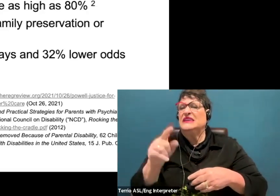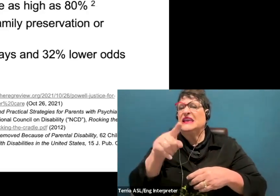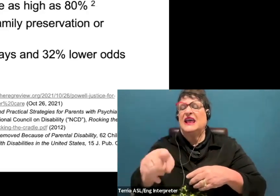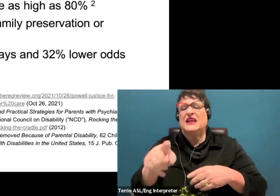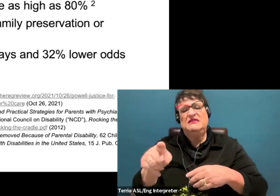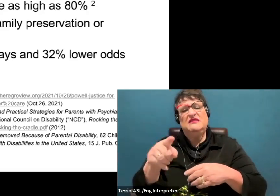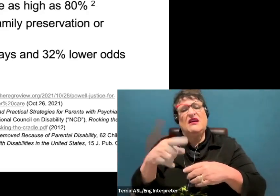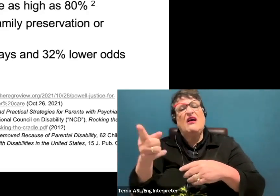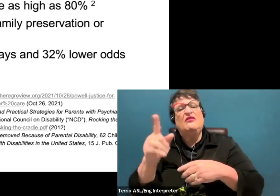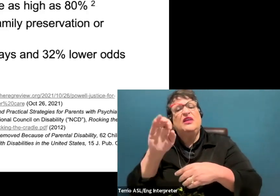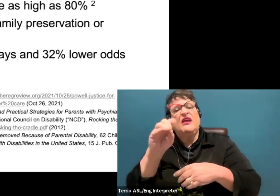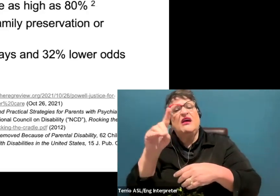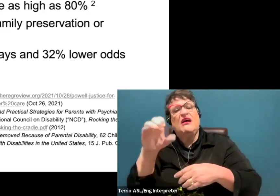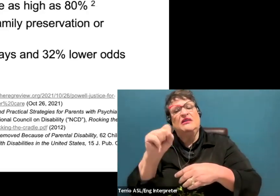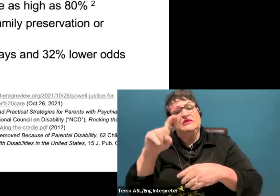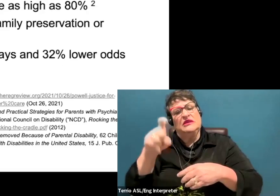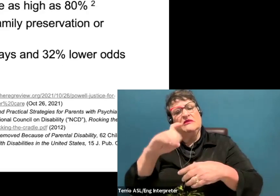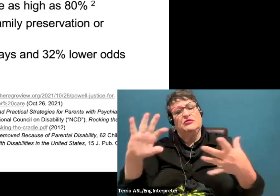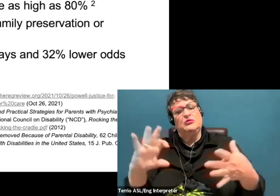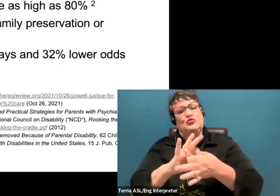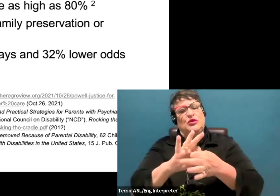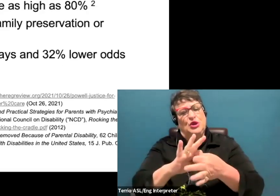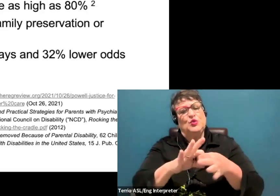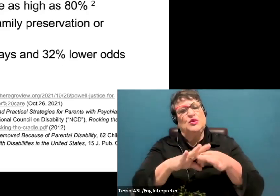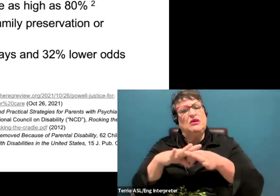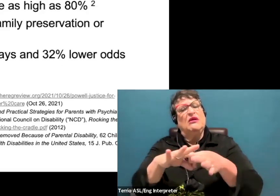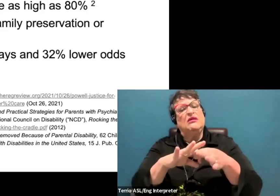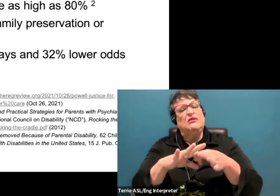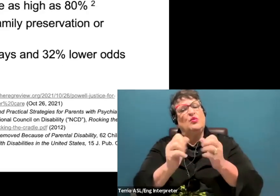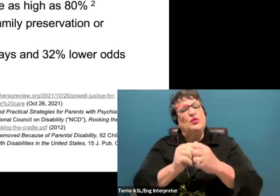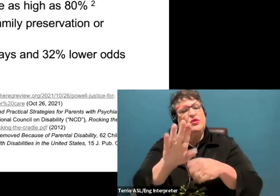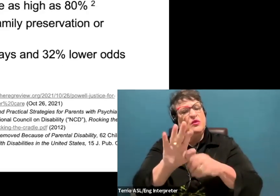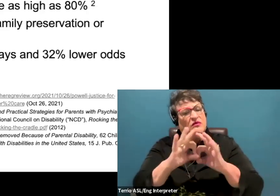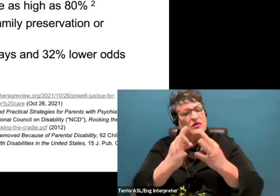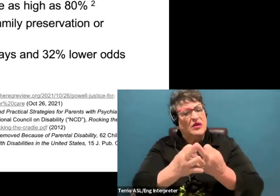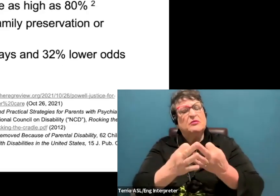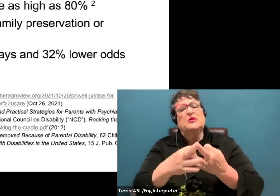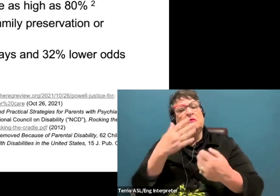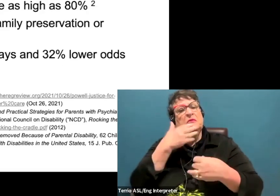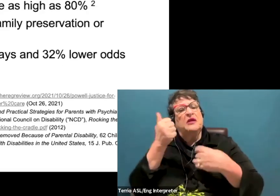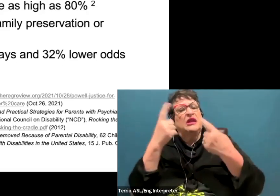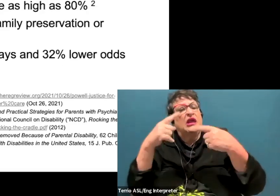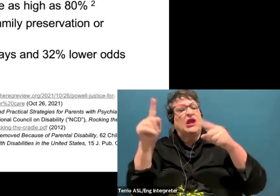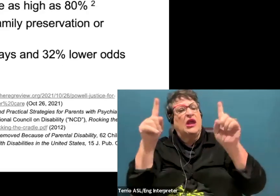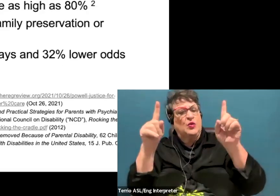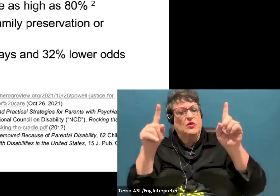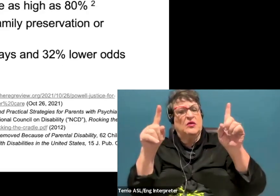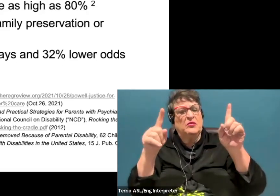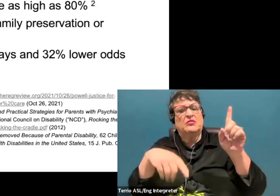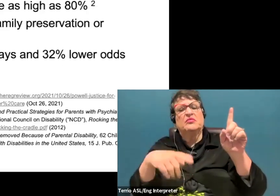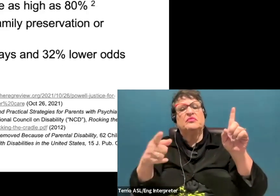We know that being reunified with your family results in better outcomes for youth as they enter adulthood,